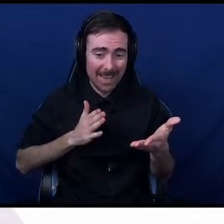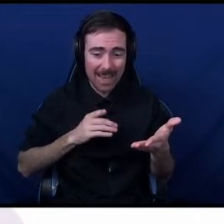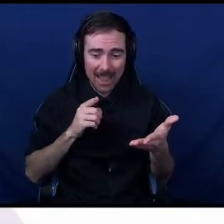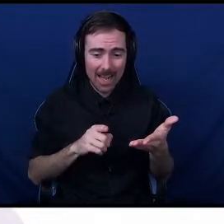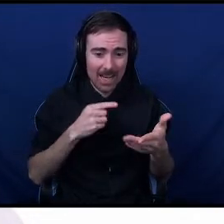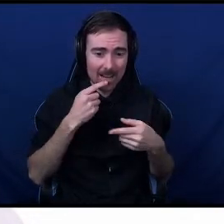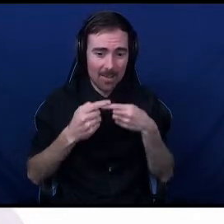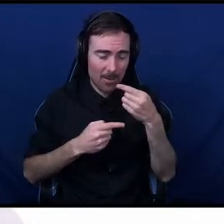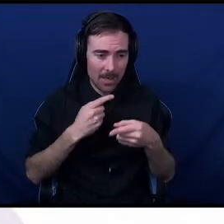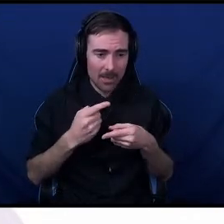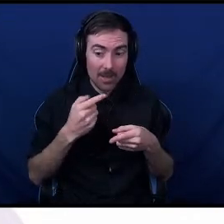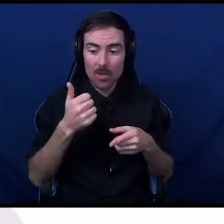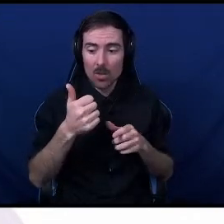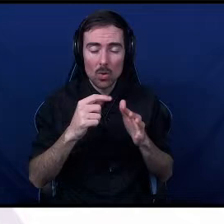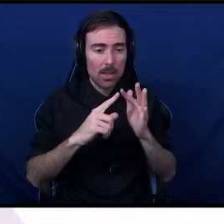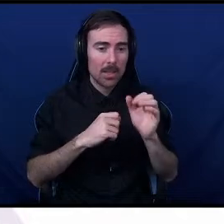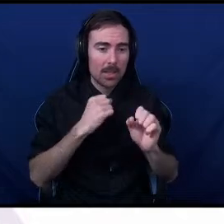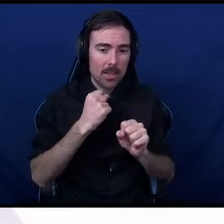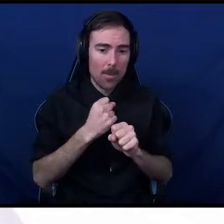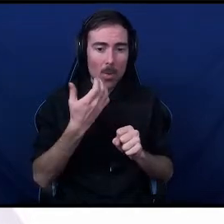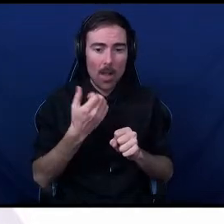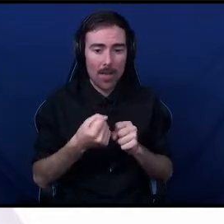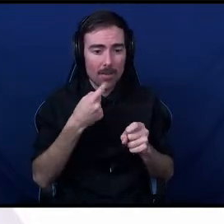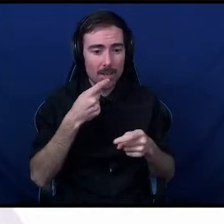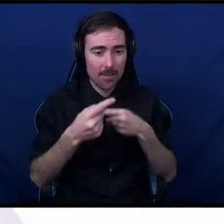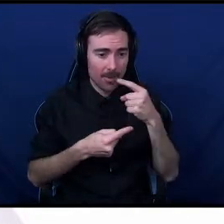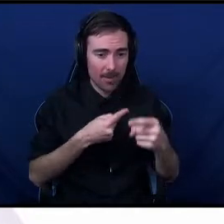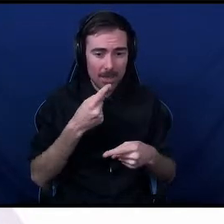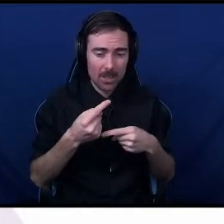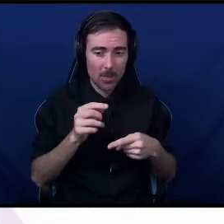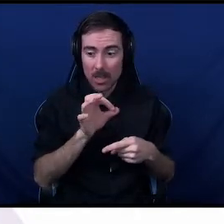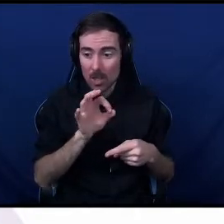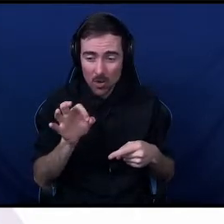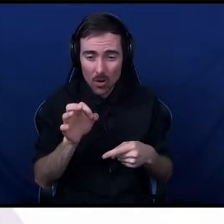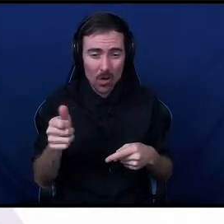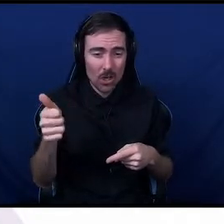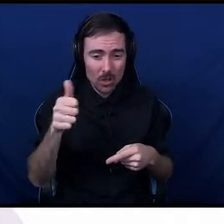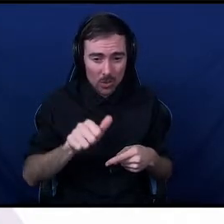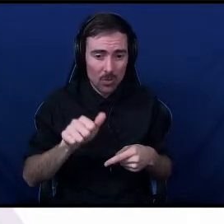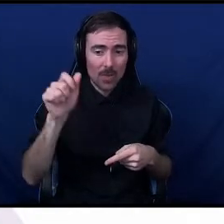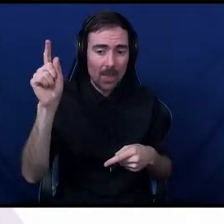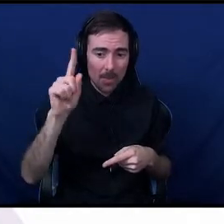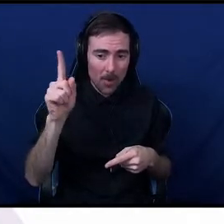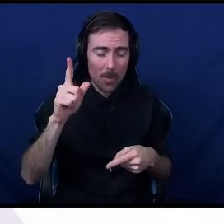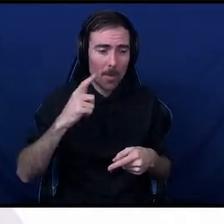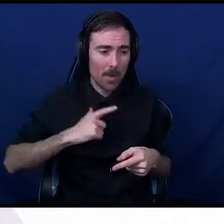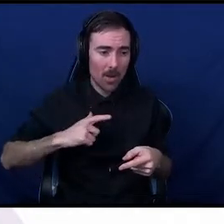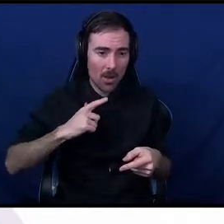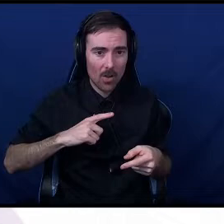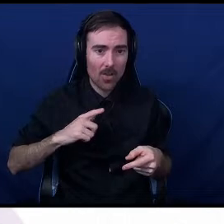there's, there's all this information that we're not utilising based on the difficulties that people living